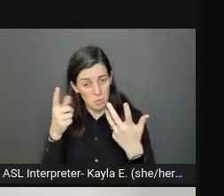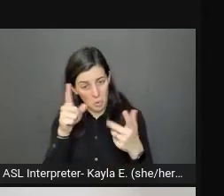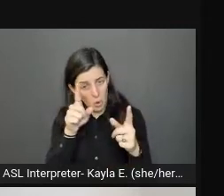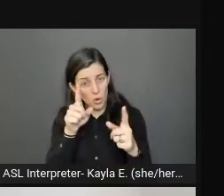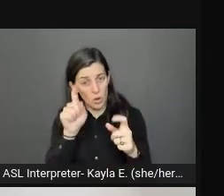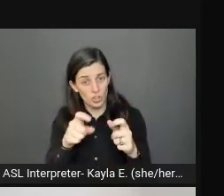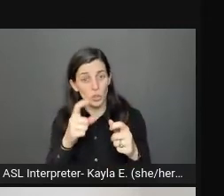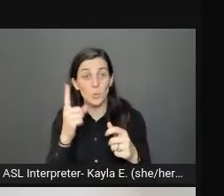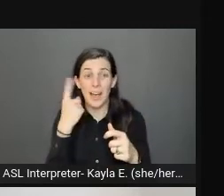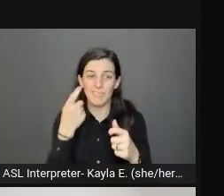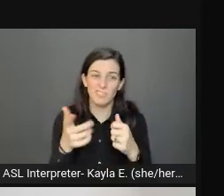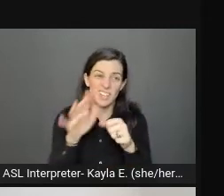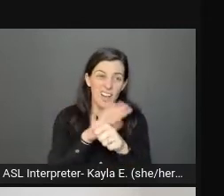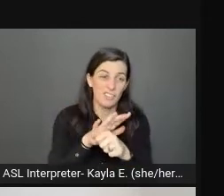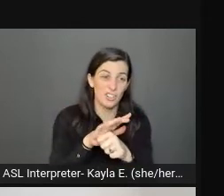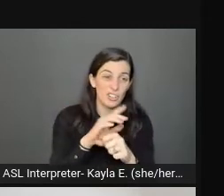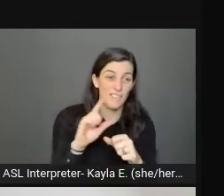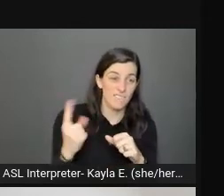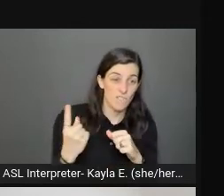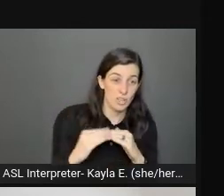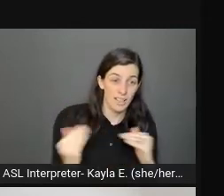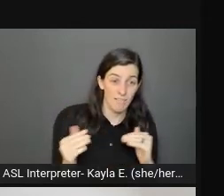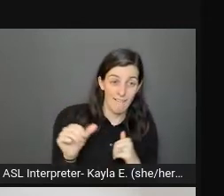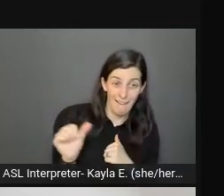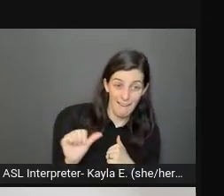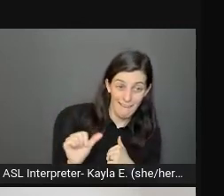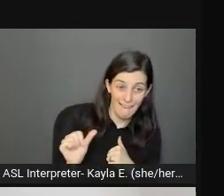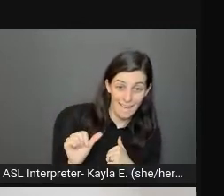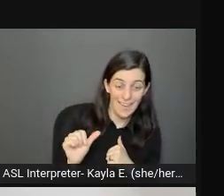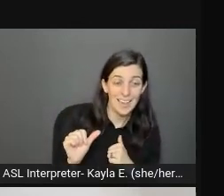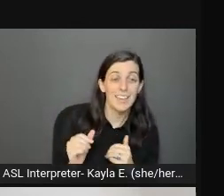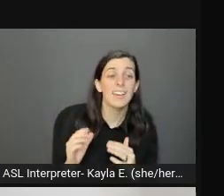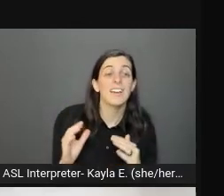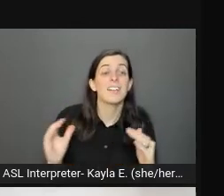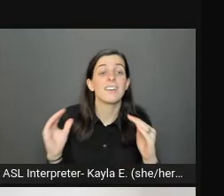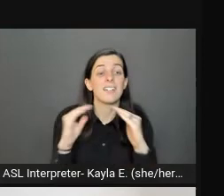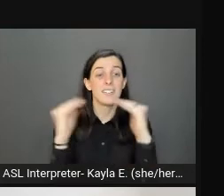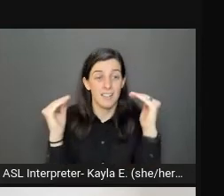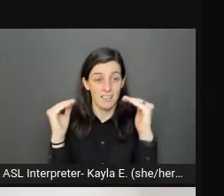which is our critical criteria, and the AA in order to say